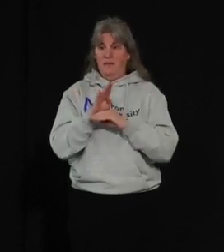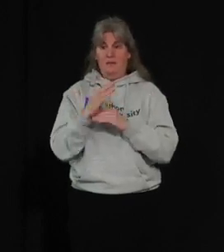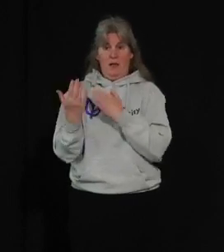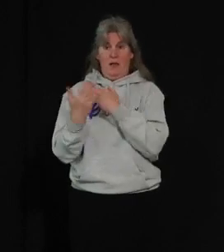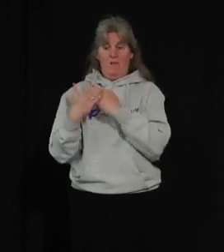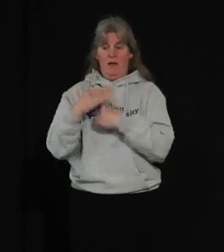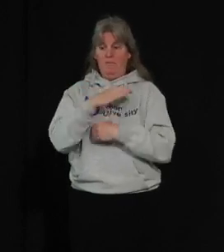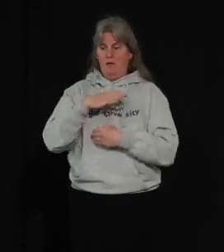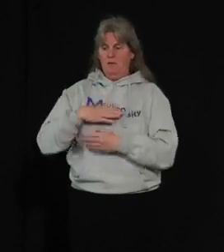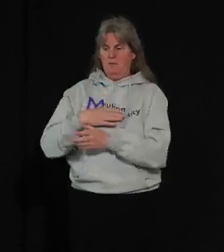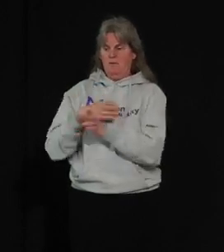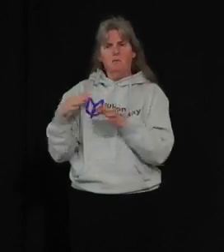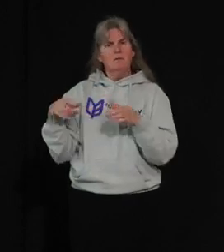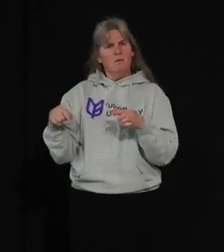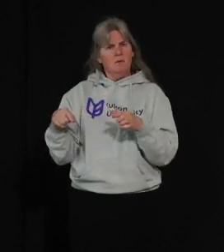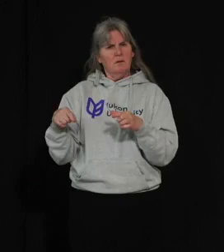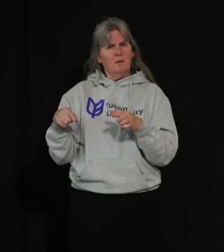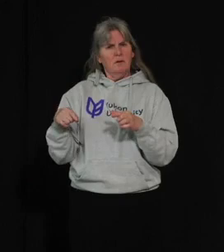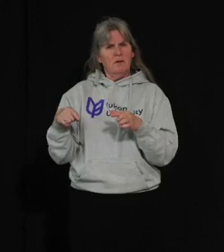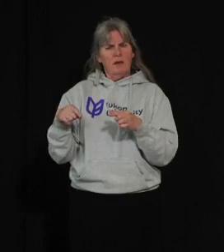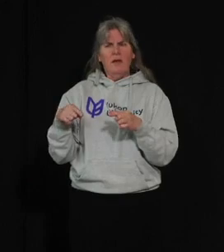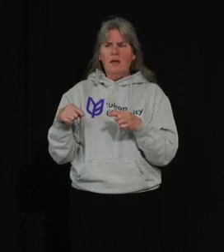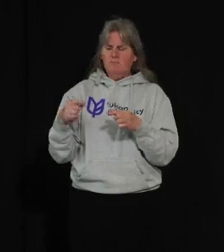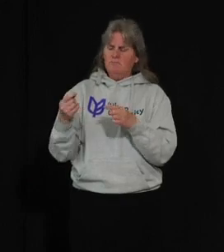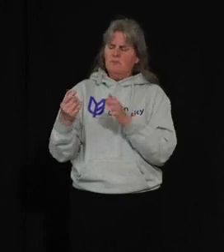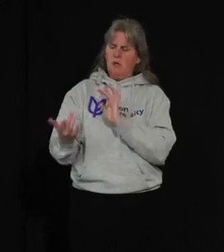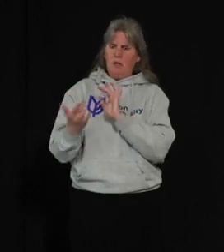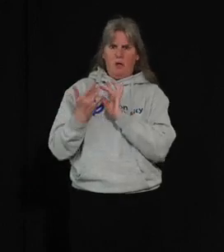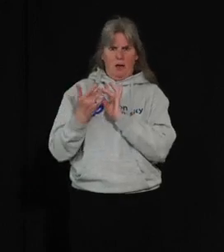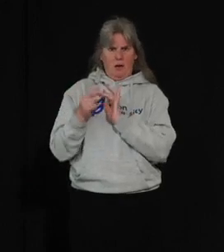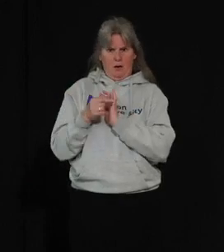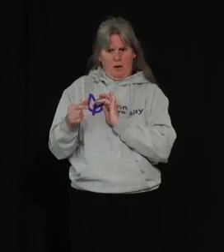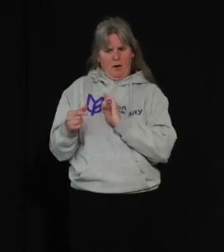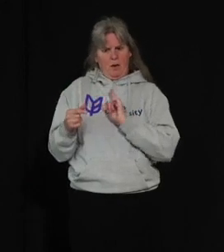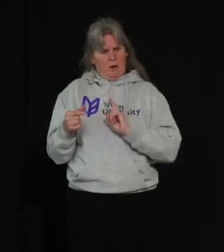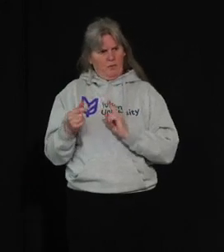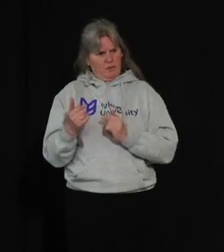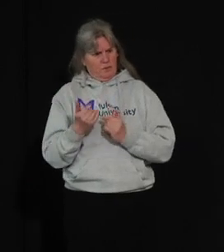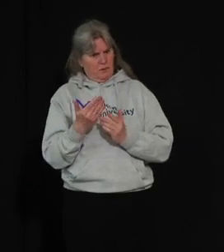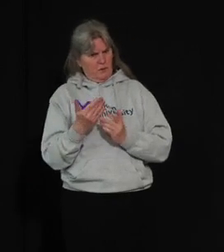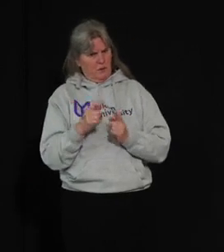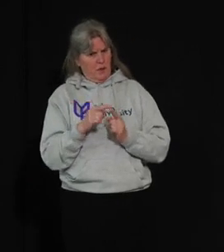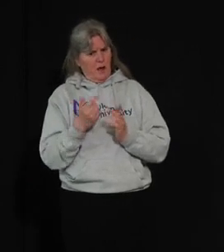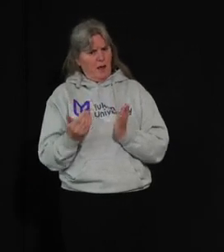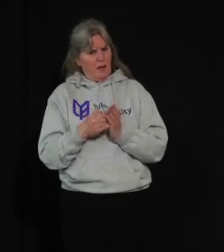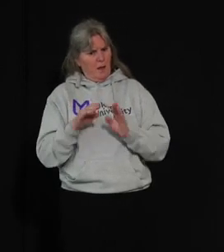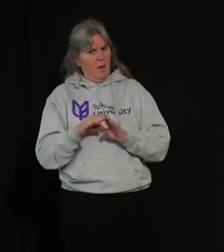The business advisory Council has written to the government, suggesting that the reopening